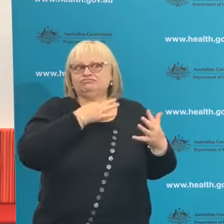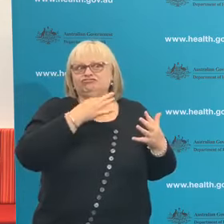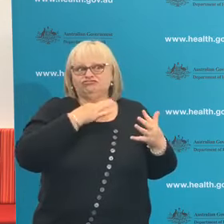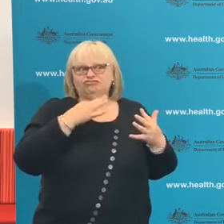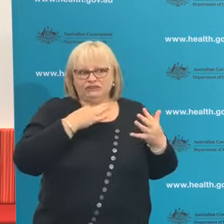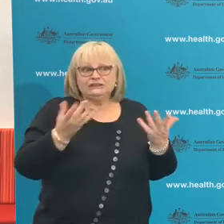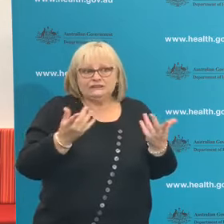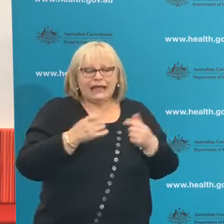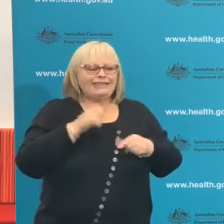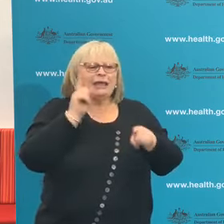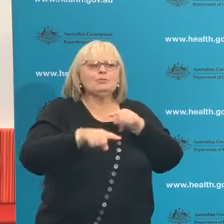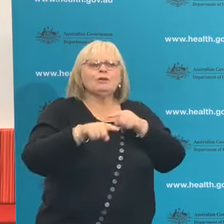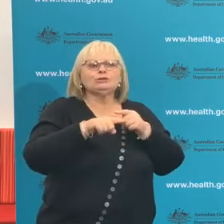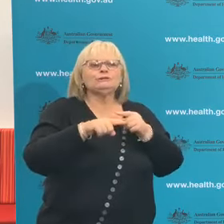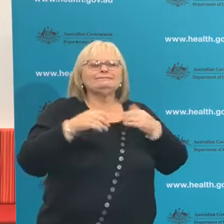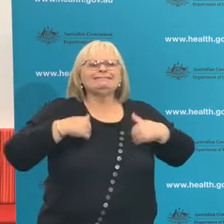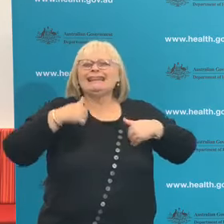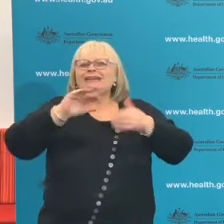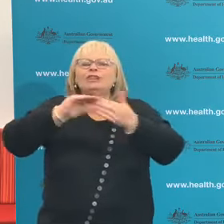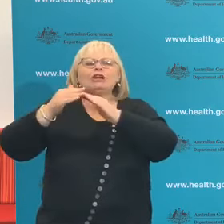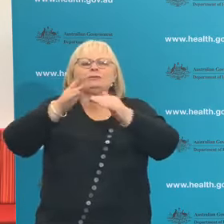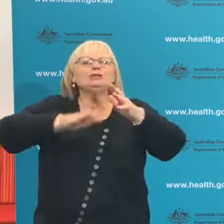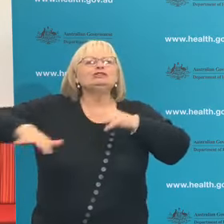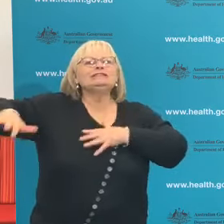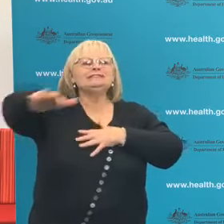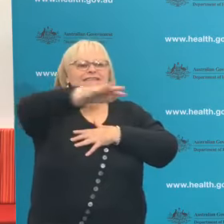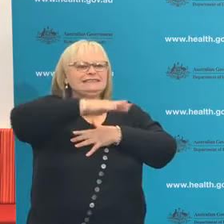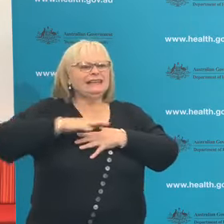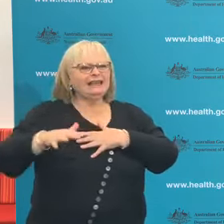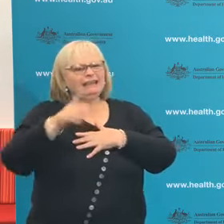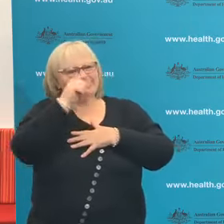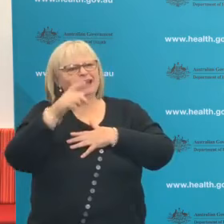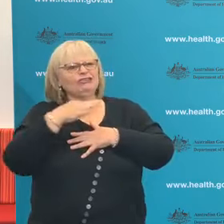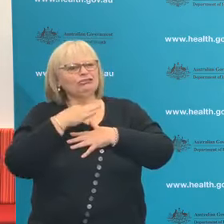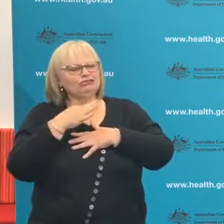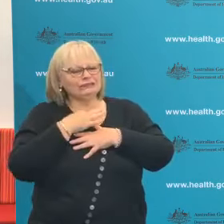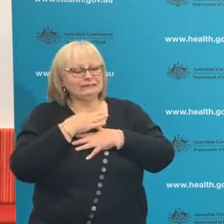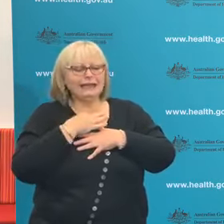community. And obviously the consequences of a health and aged care worker